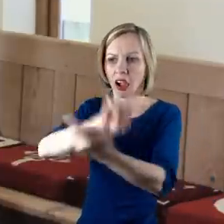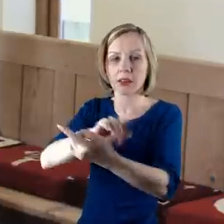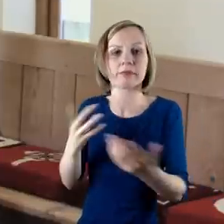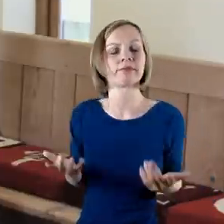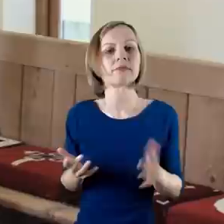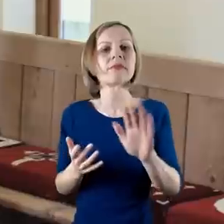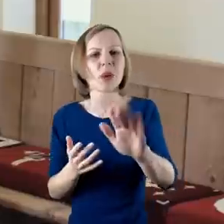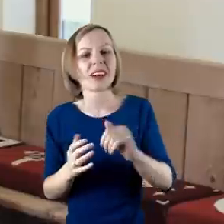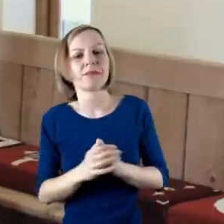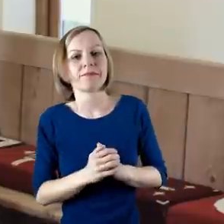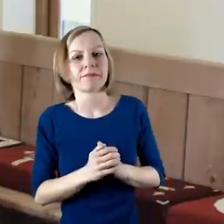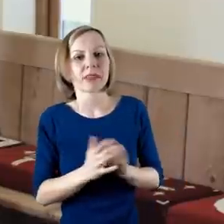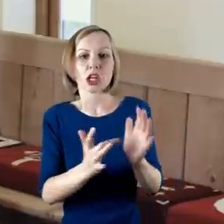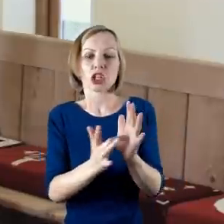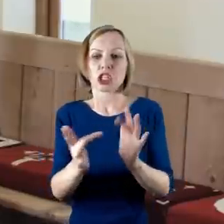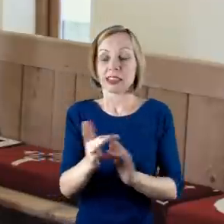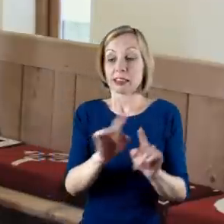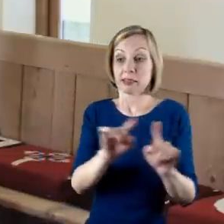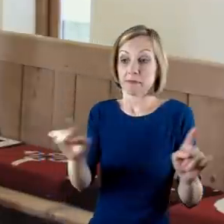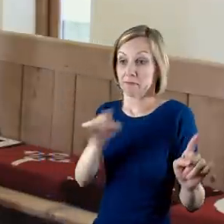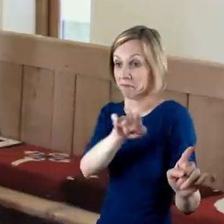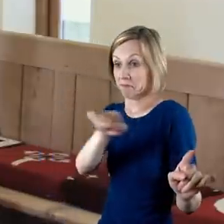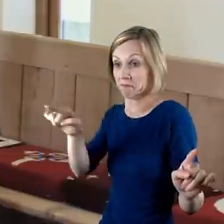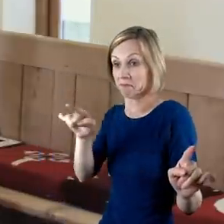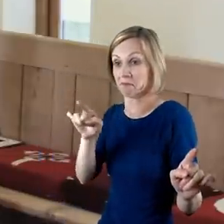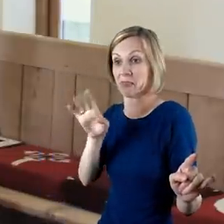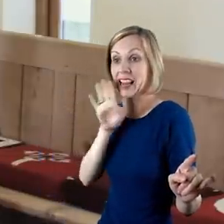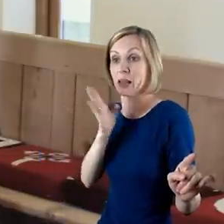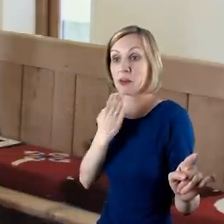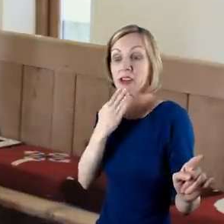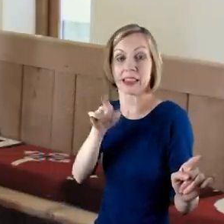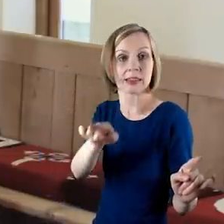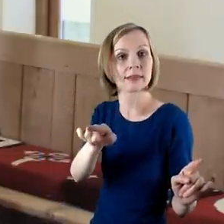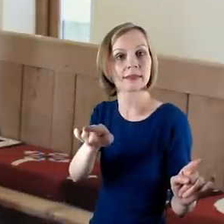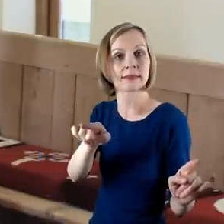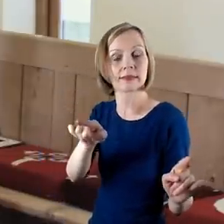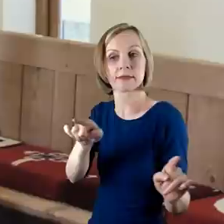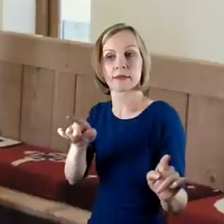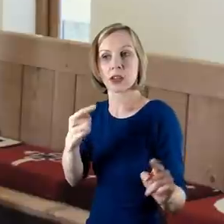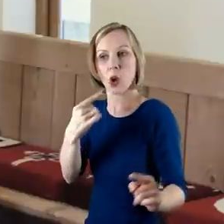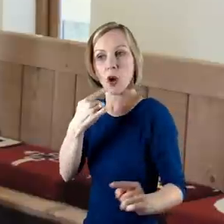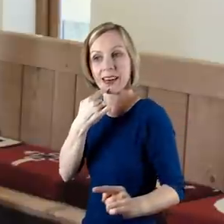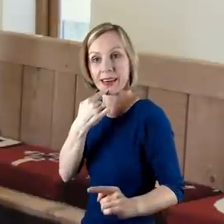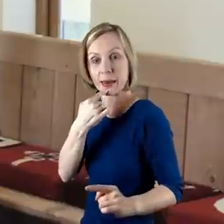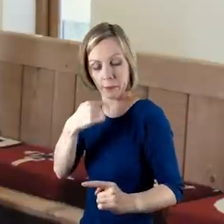Well actually, what he does is call them hypocrites, saying that their lips and their hearts are not working as one.